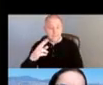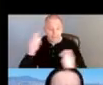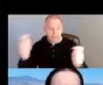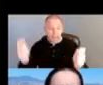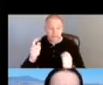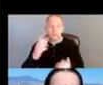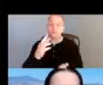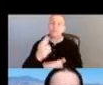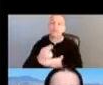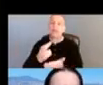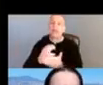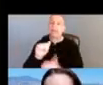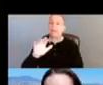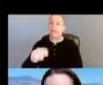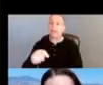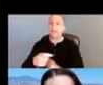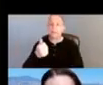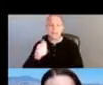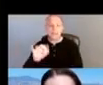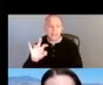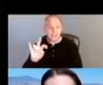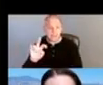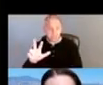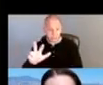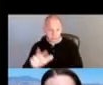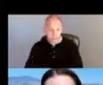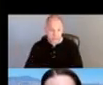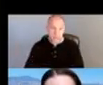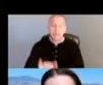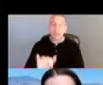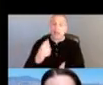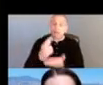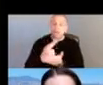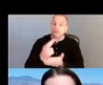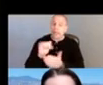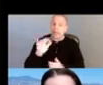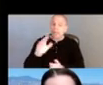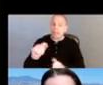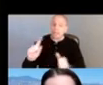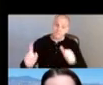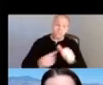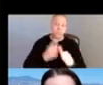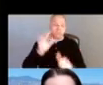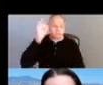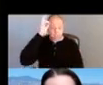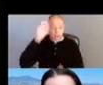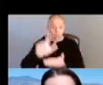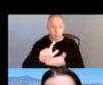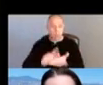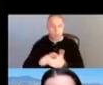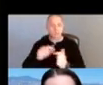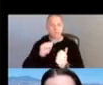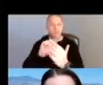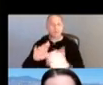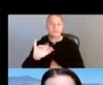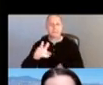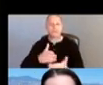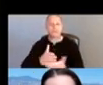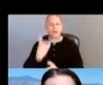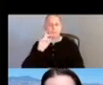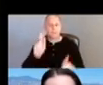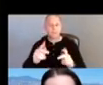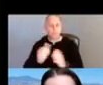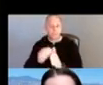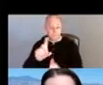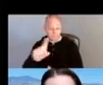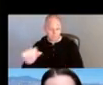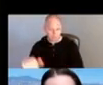Act of 1973. It was the first to address civil rights for people with disabilities. To recognize